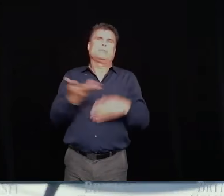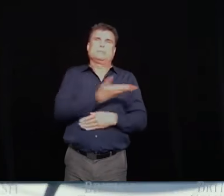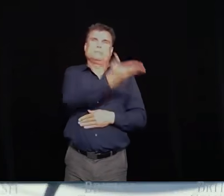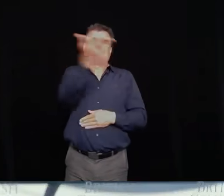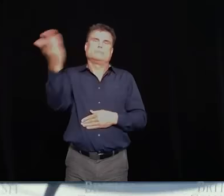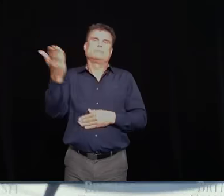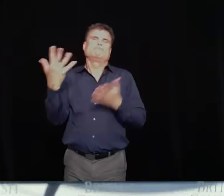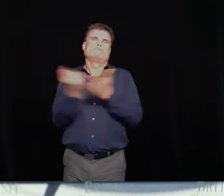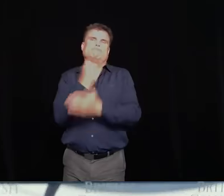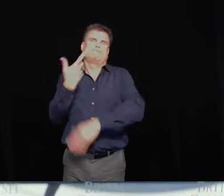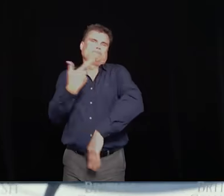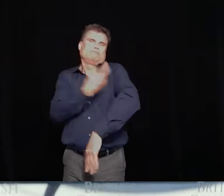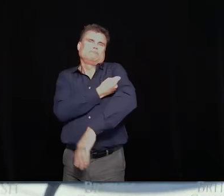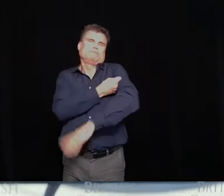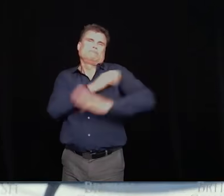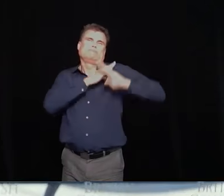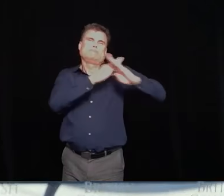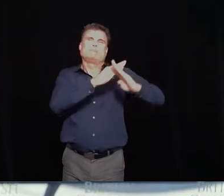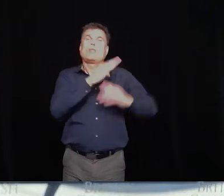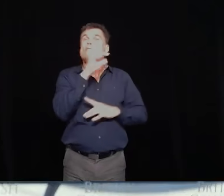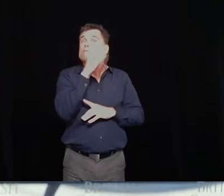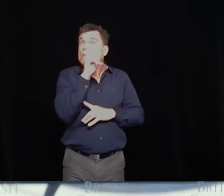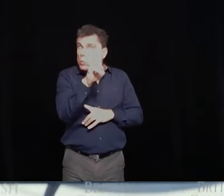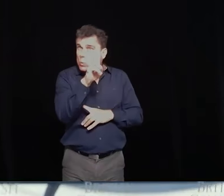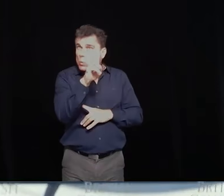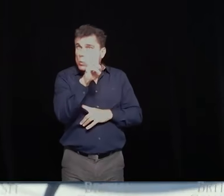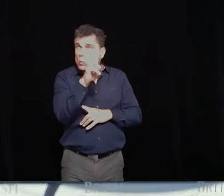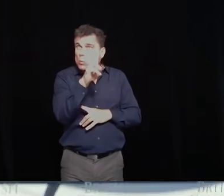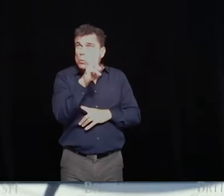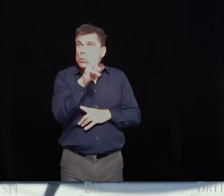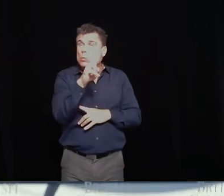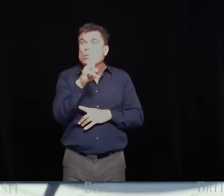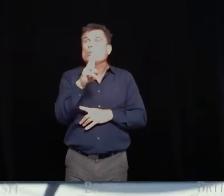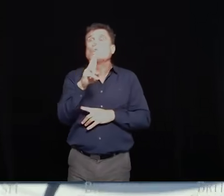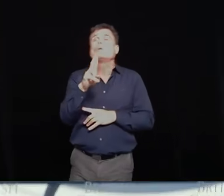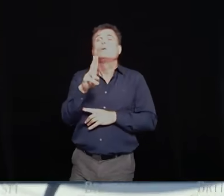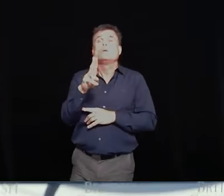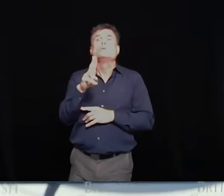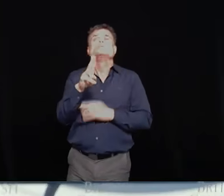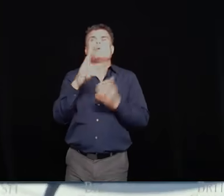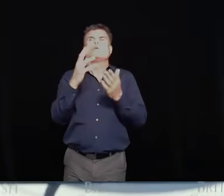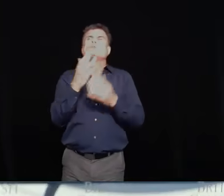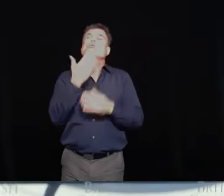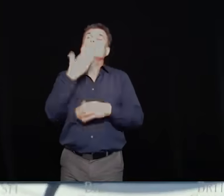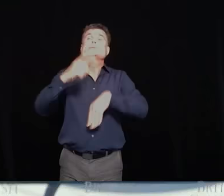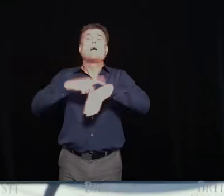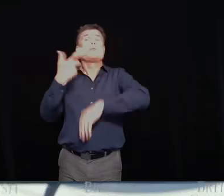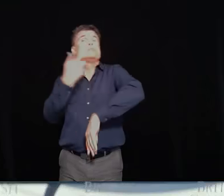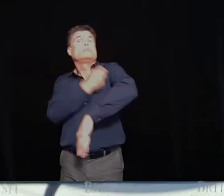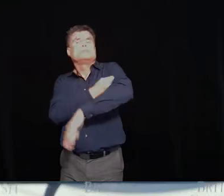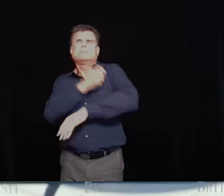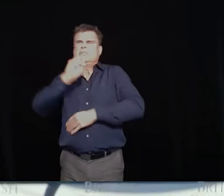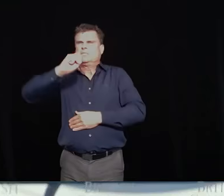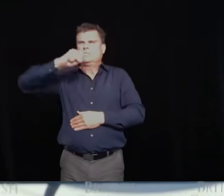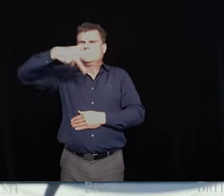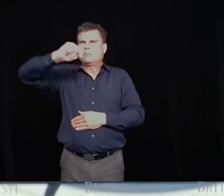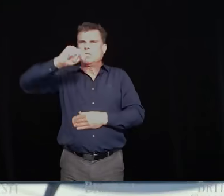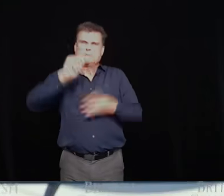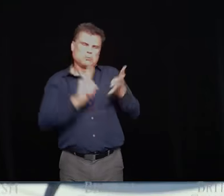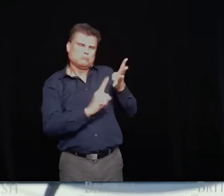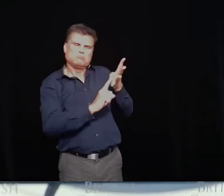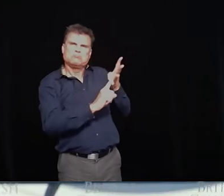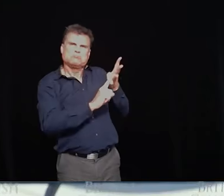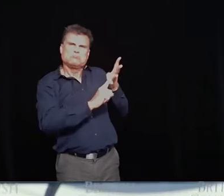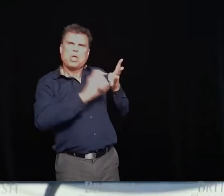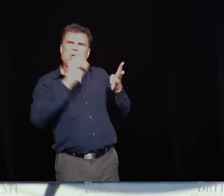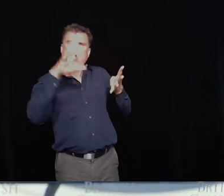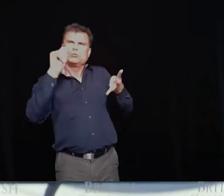right thing to do saves lives because it stops